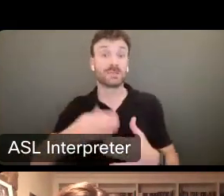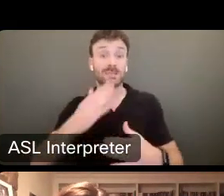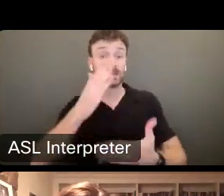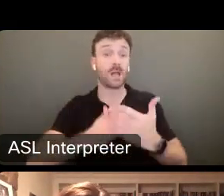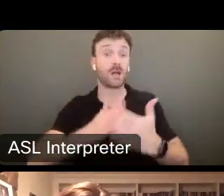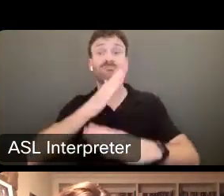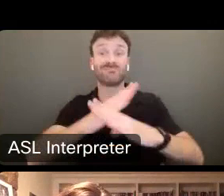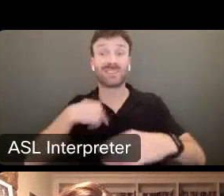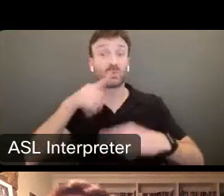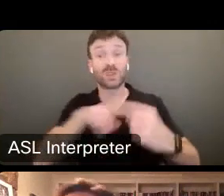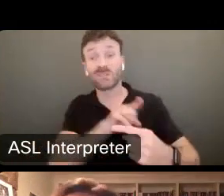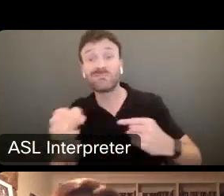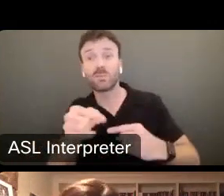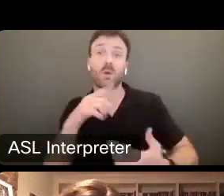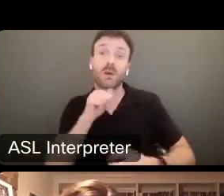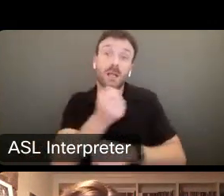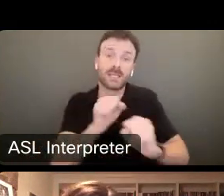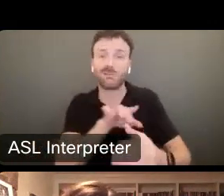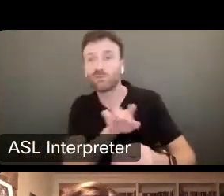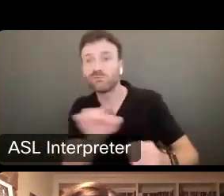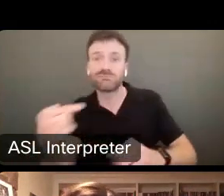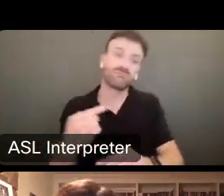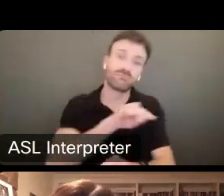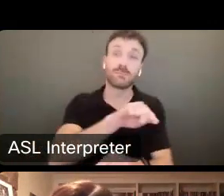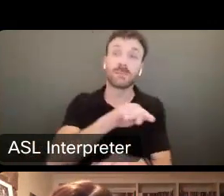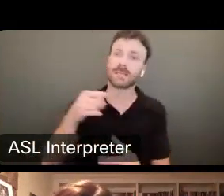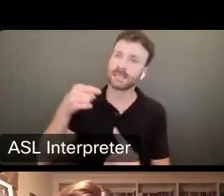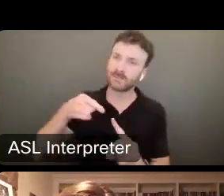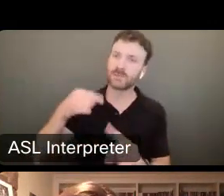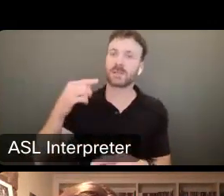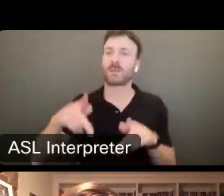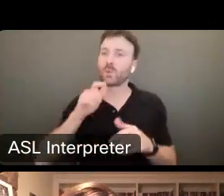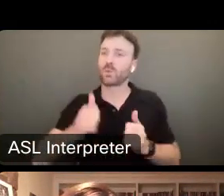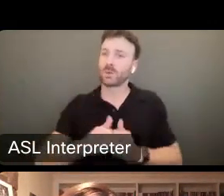especially those with disabilities or for cyclists.